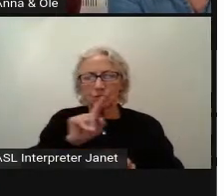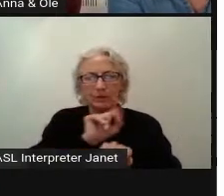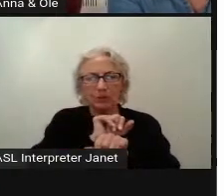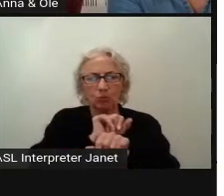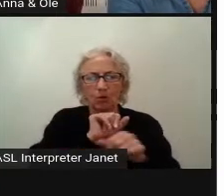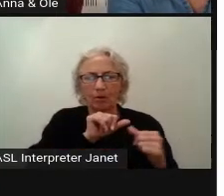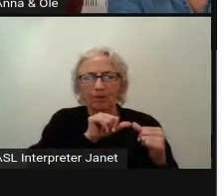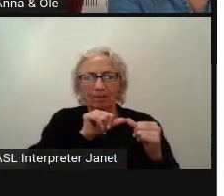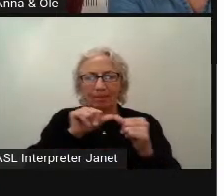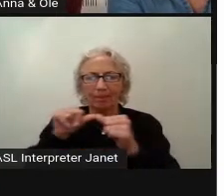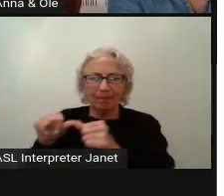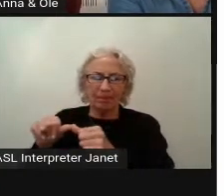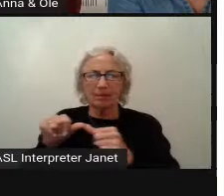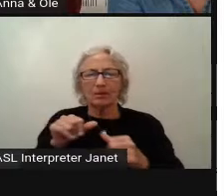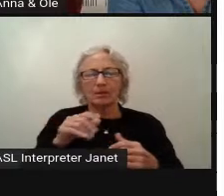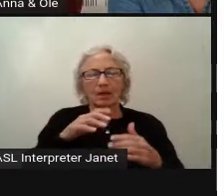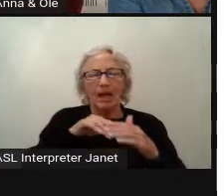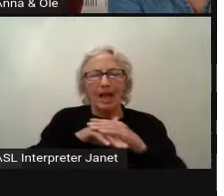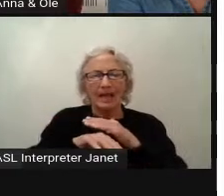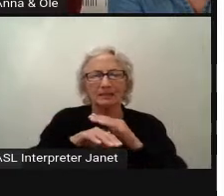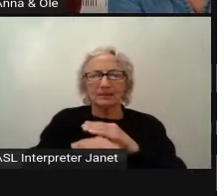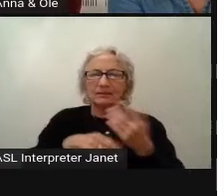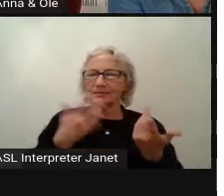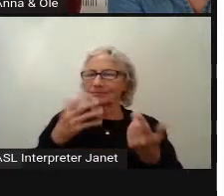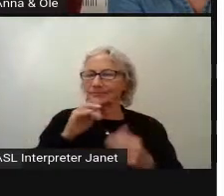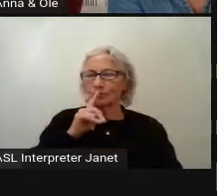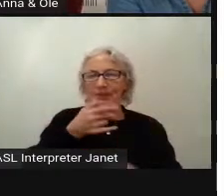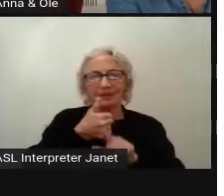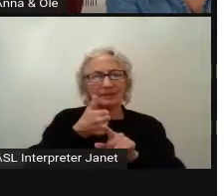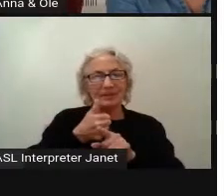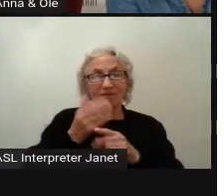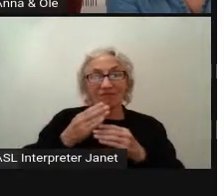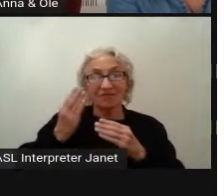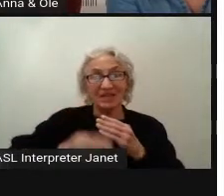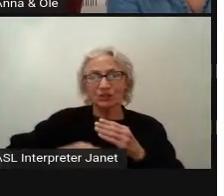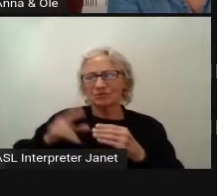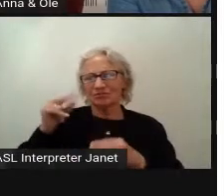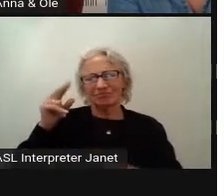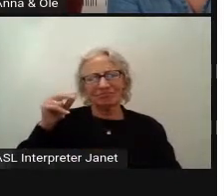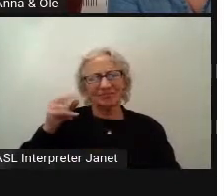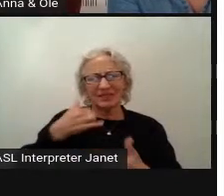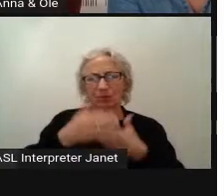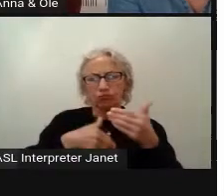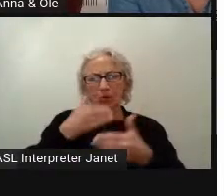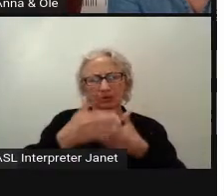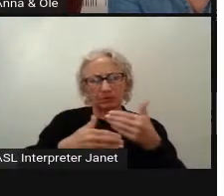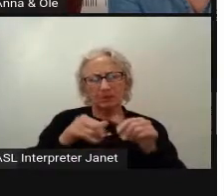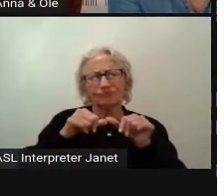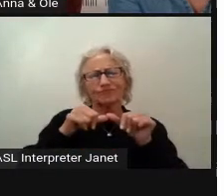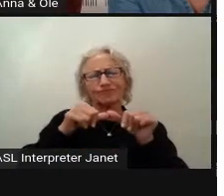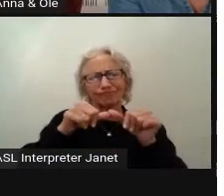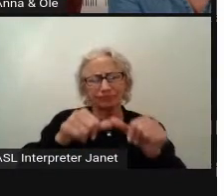Have a starting point a plan and work from there. Accessibility is a process. We are not there yet but we have